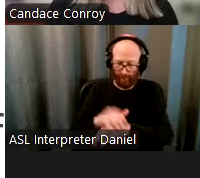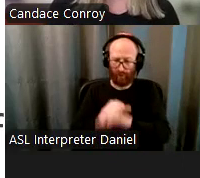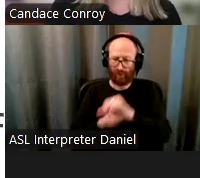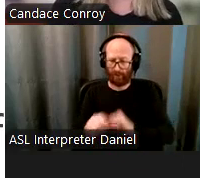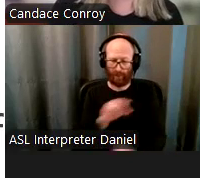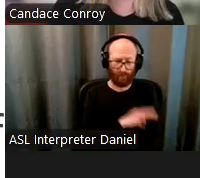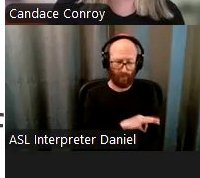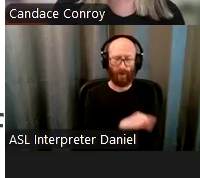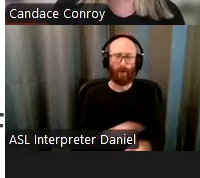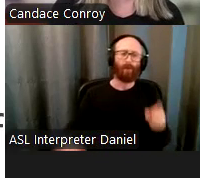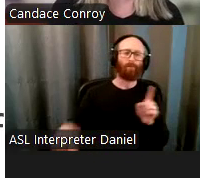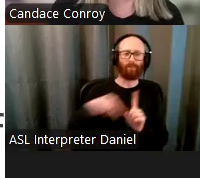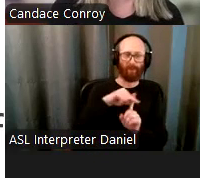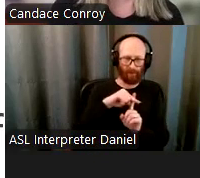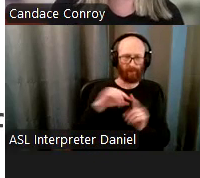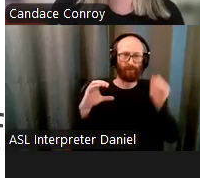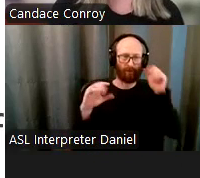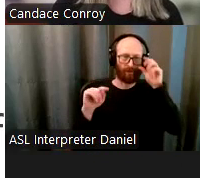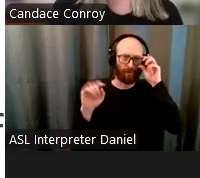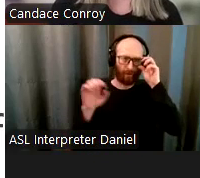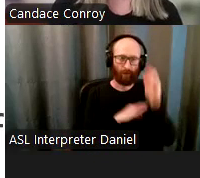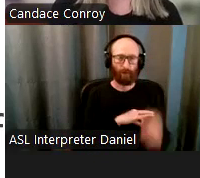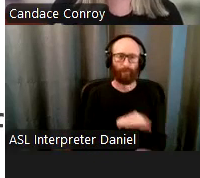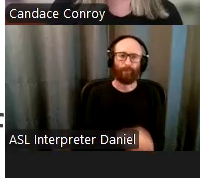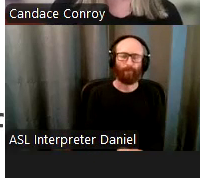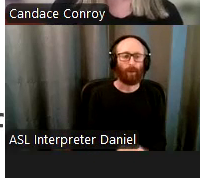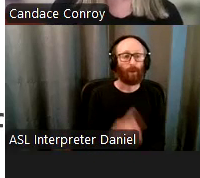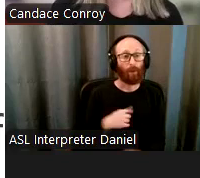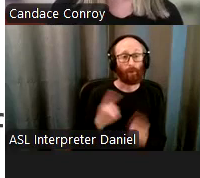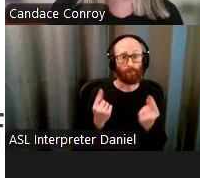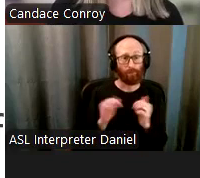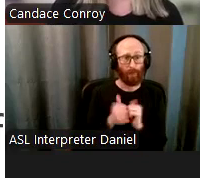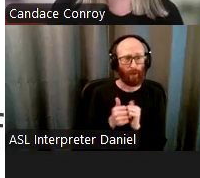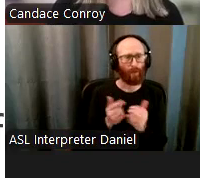addition to that CTE credit. And we do this through contextualized learning right? So